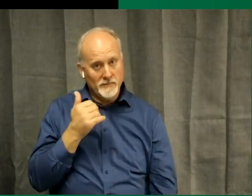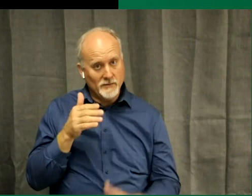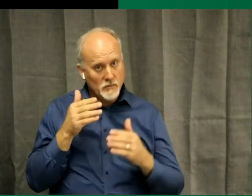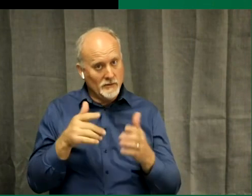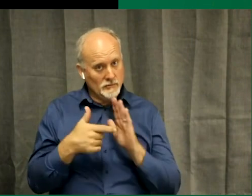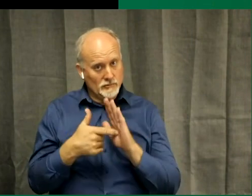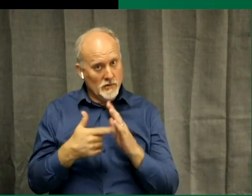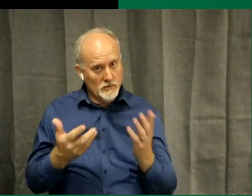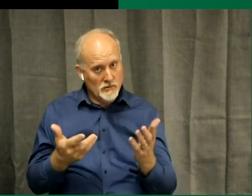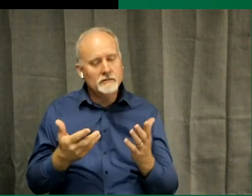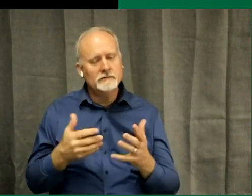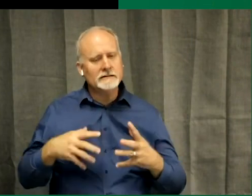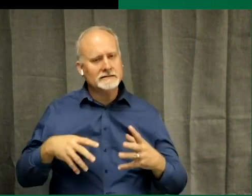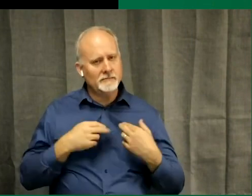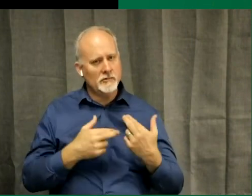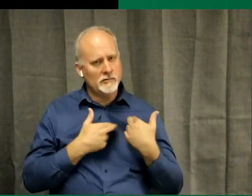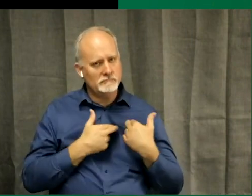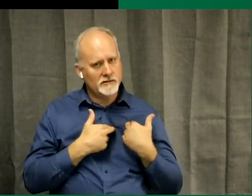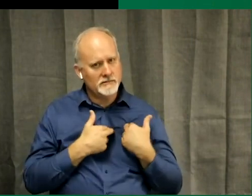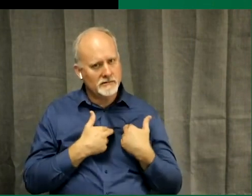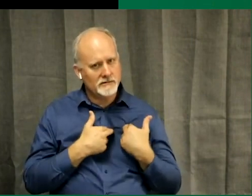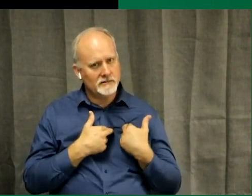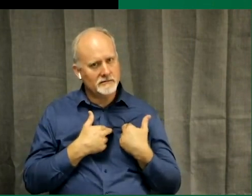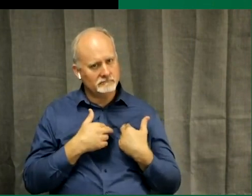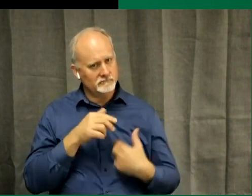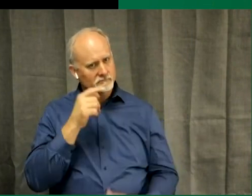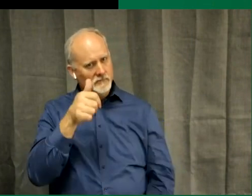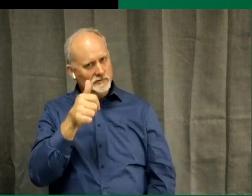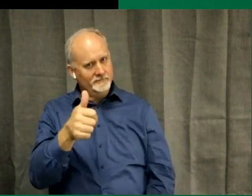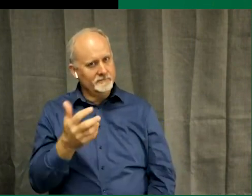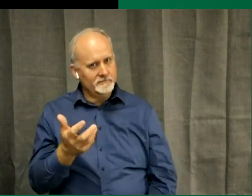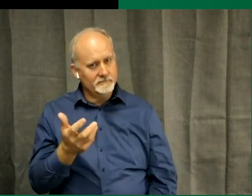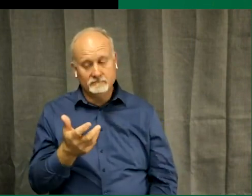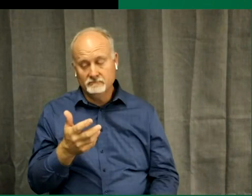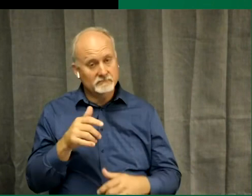owning responsibility that you have within this climate so that can be staying six feet apart